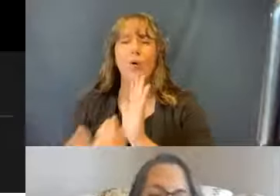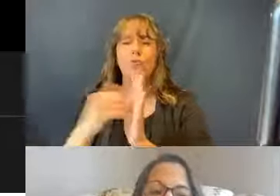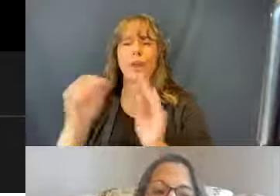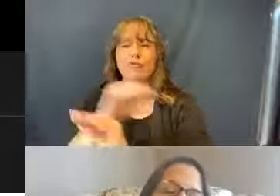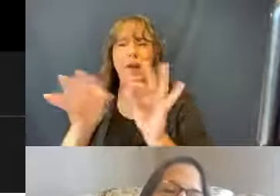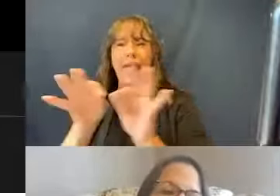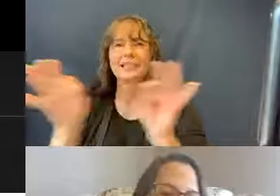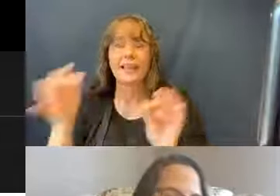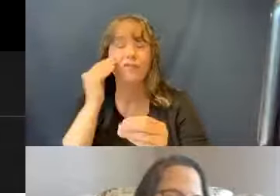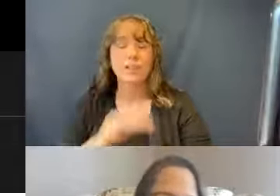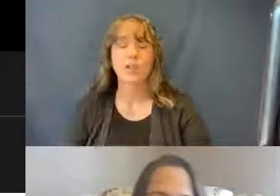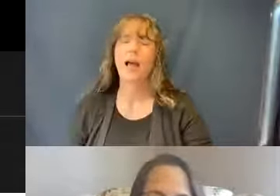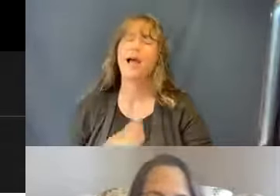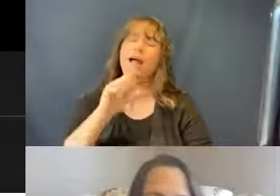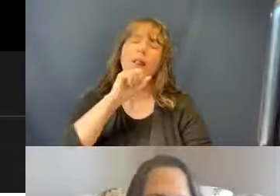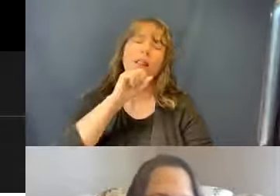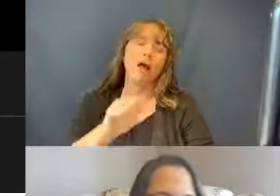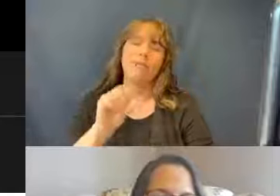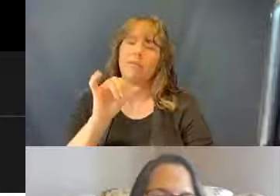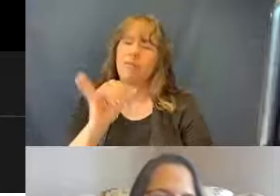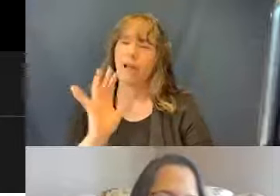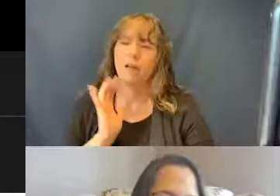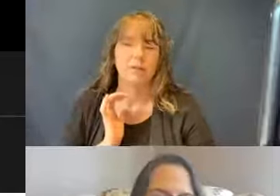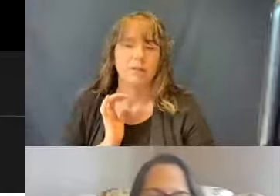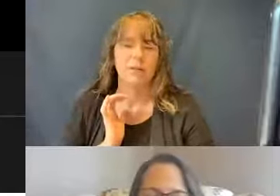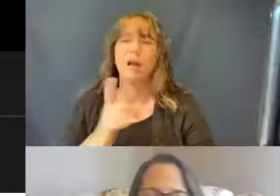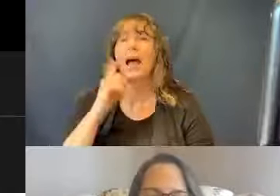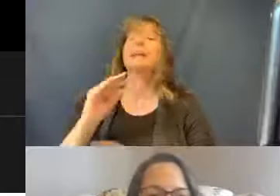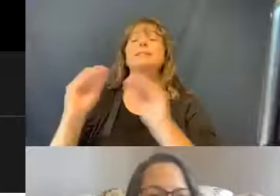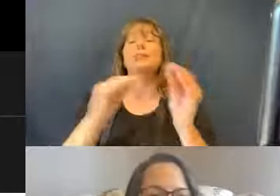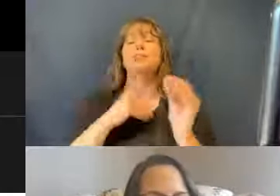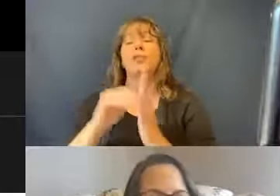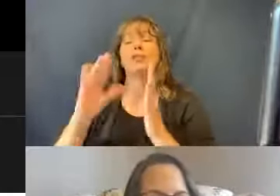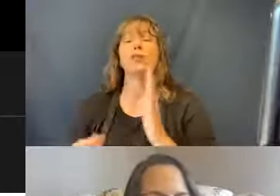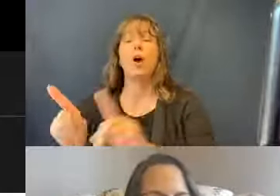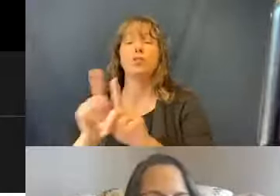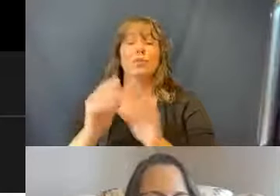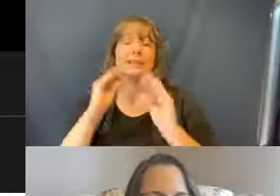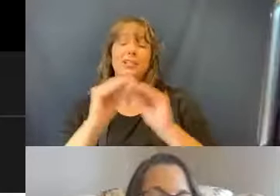I absolutely above this. I teach my students and my staff that closed loop communication.